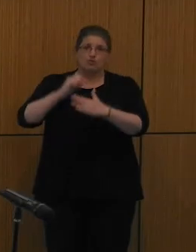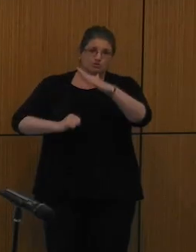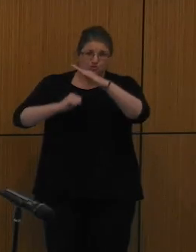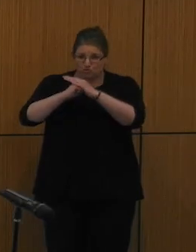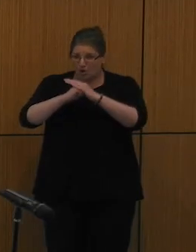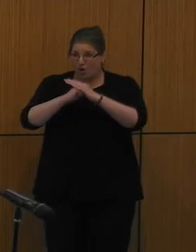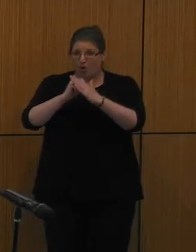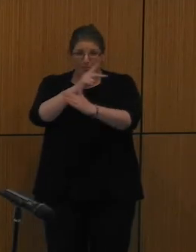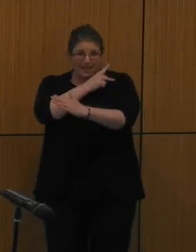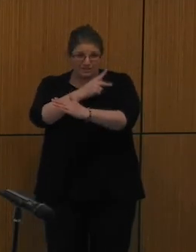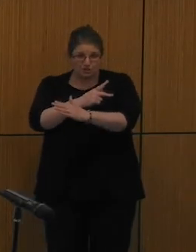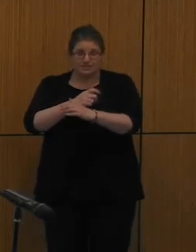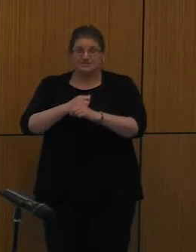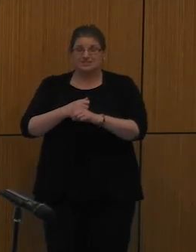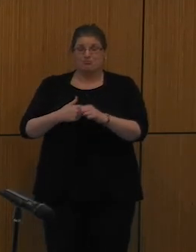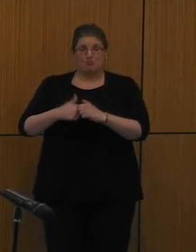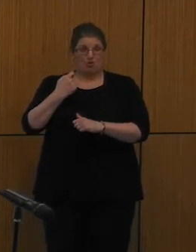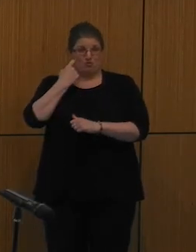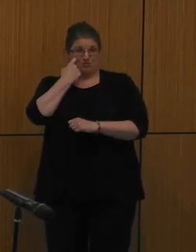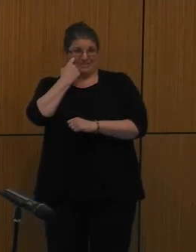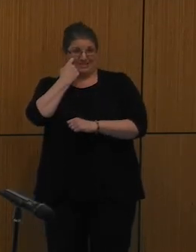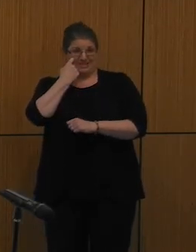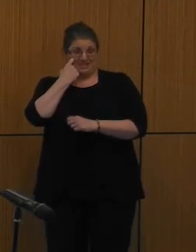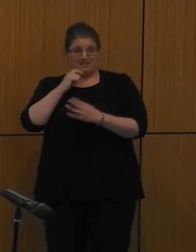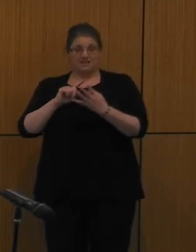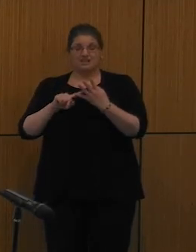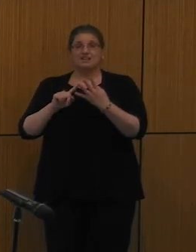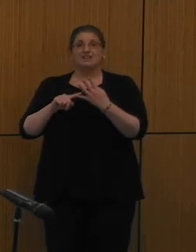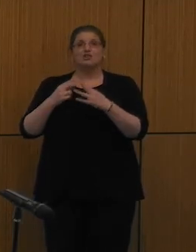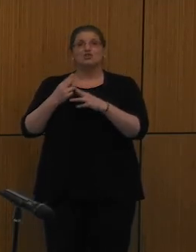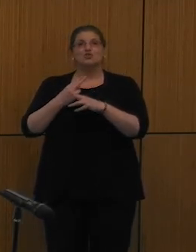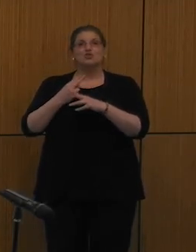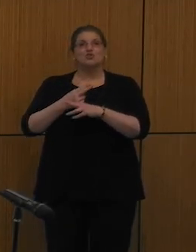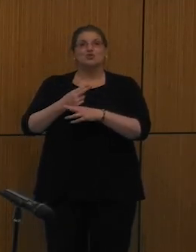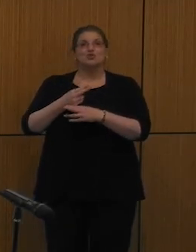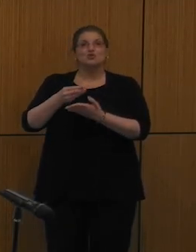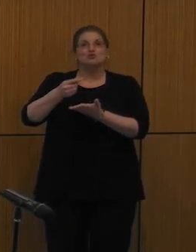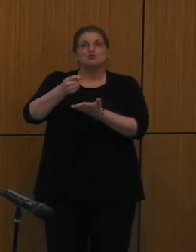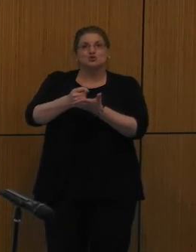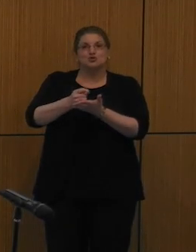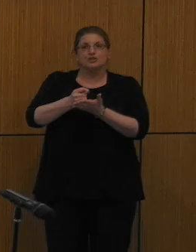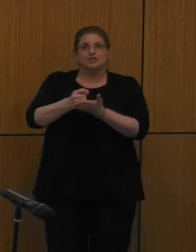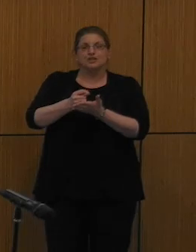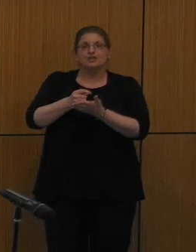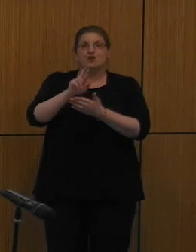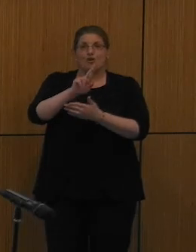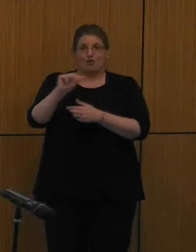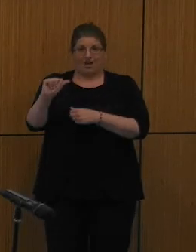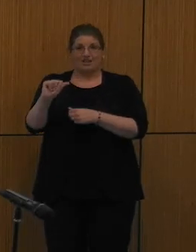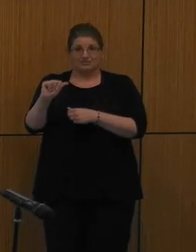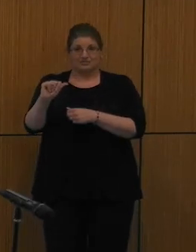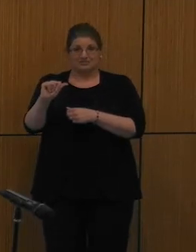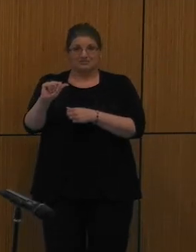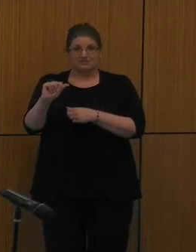and most recently has been used to treat, rheumatoid arthritis. And I put a little asterisk here